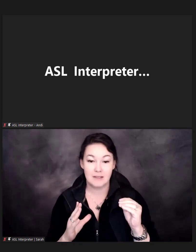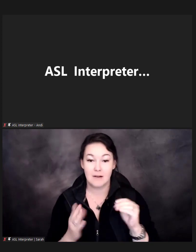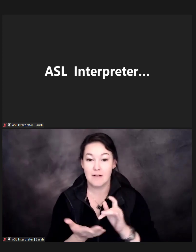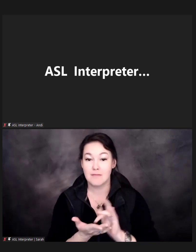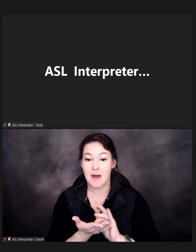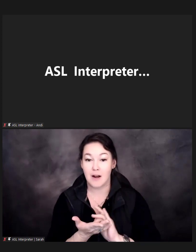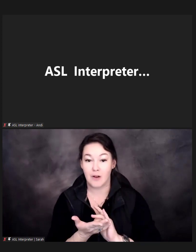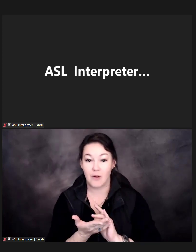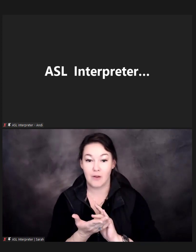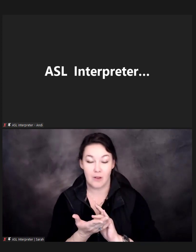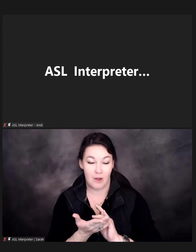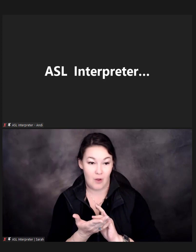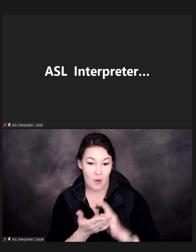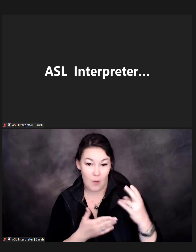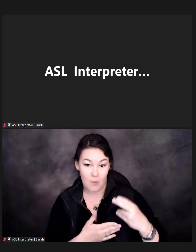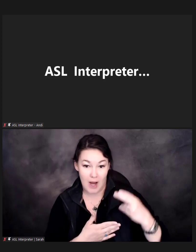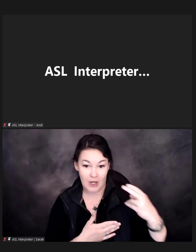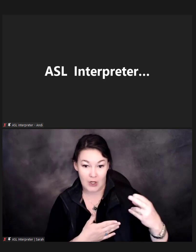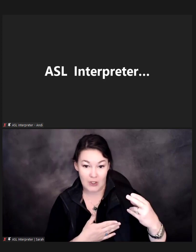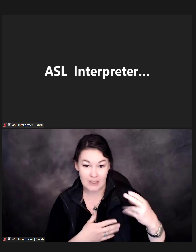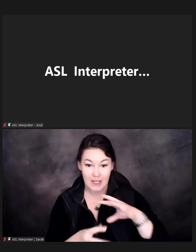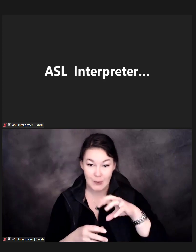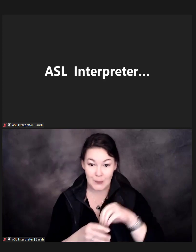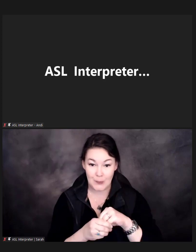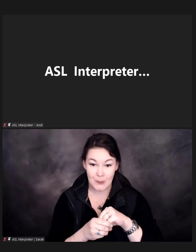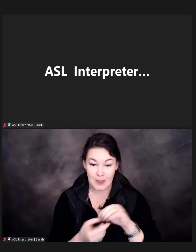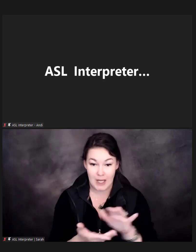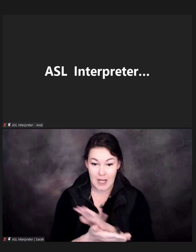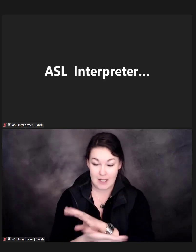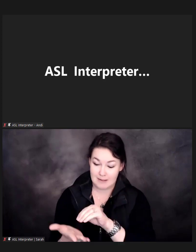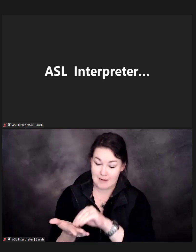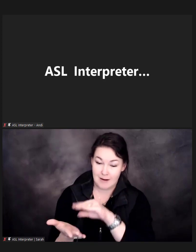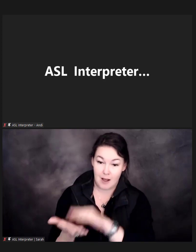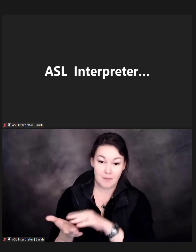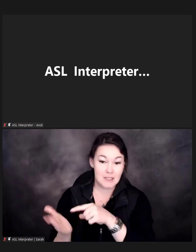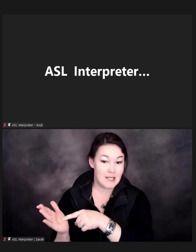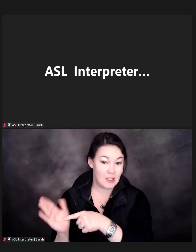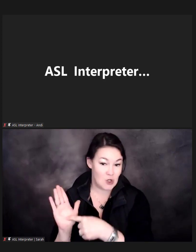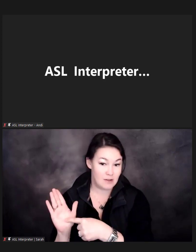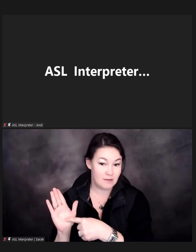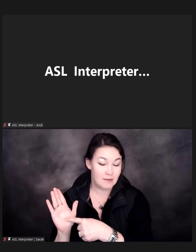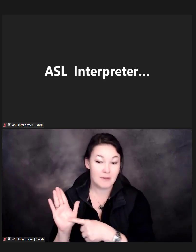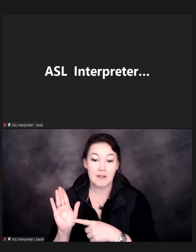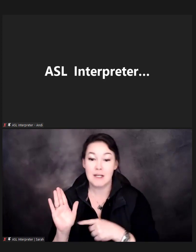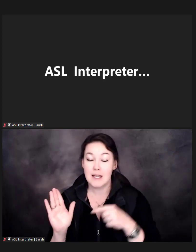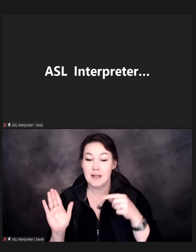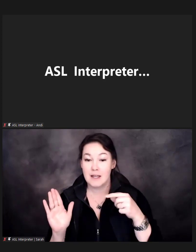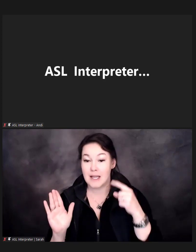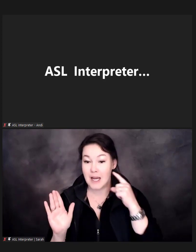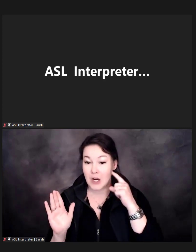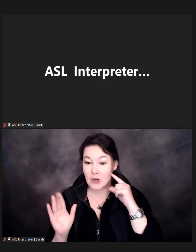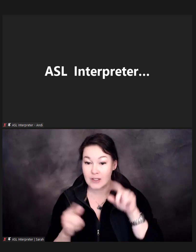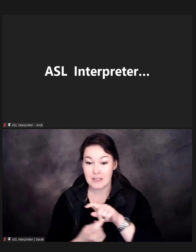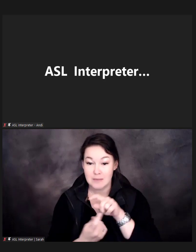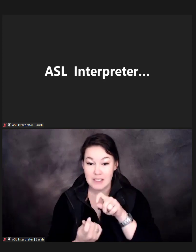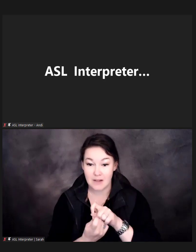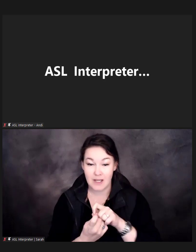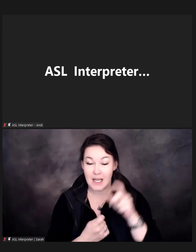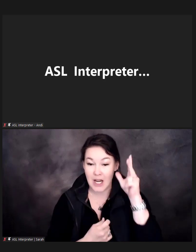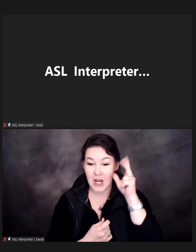records that you've gotten from them include documentation of ear-specific hearing screening results and the screening method